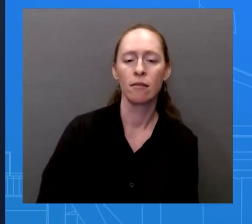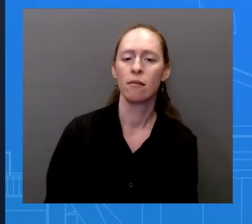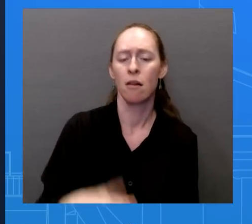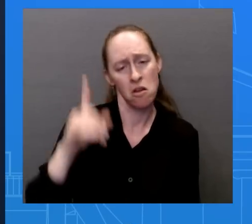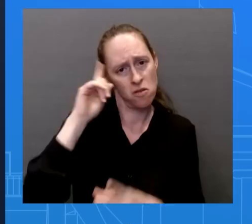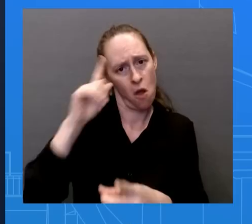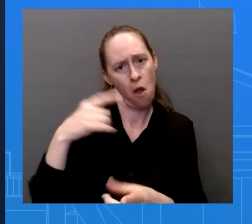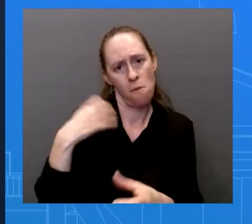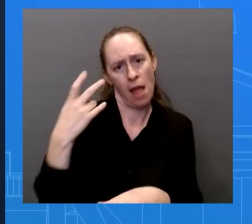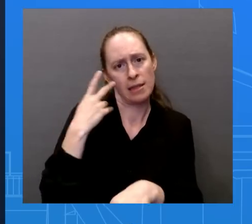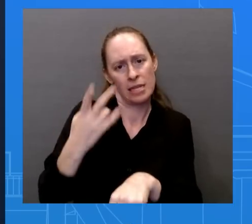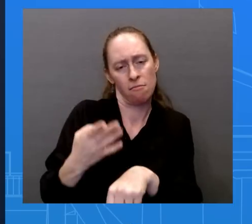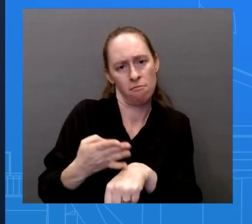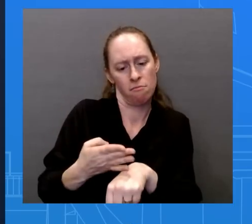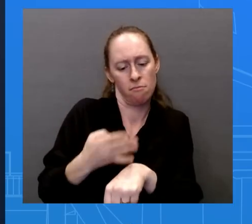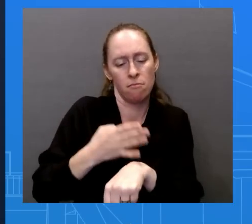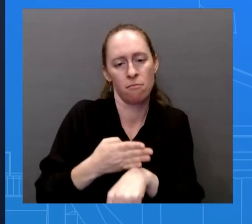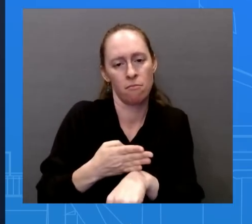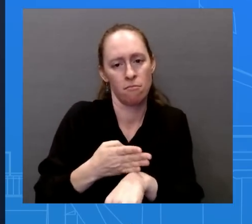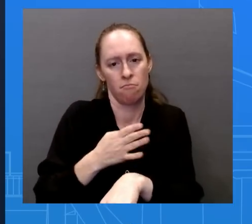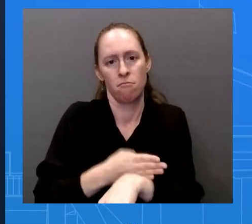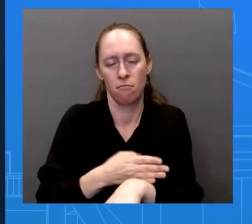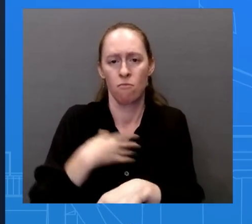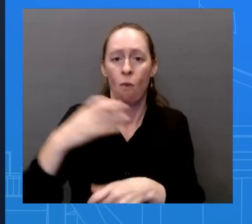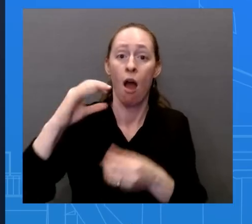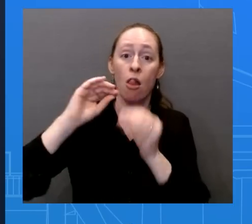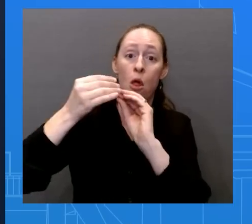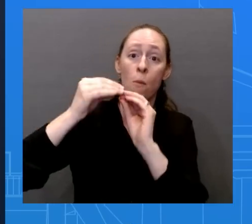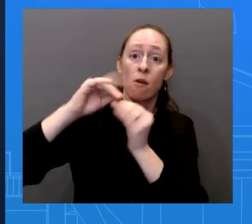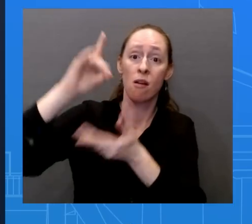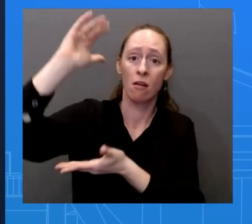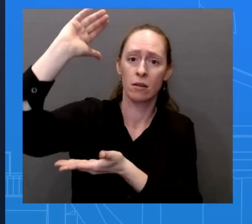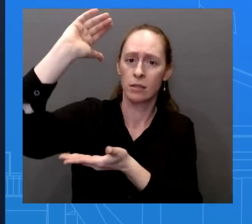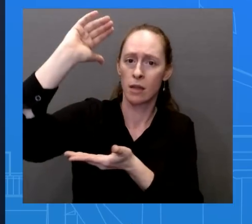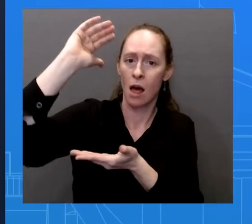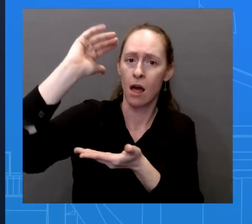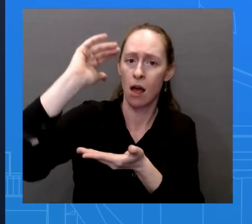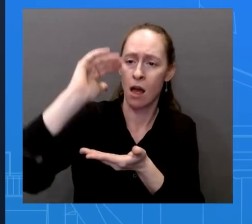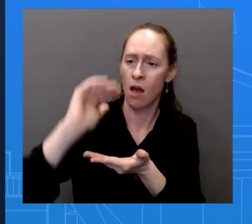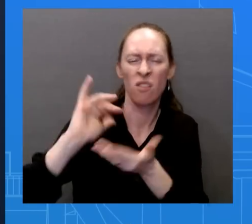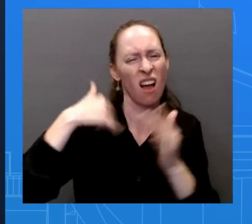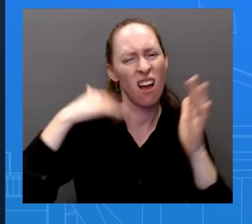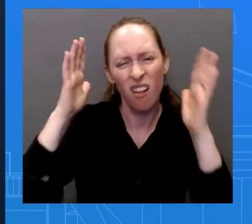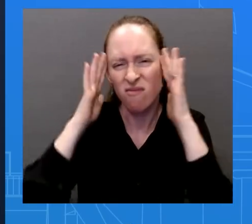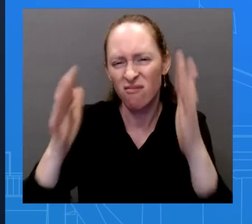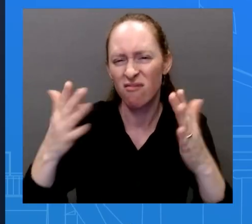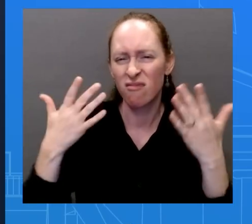getting more people vaccinated, and with a very simple goal, which is: more vaccinations better, lower deaths better. The Press: And then just a quick follow-up.